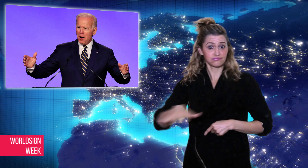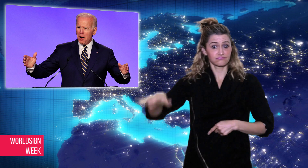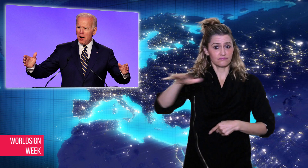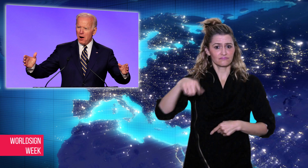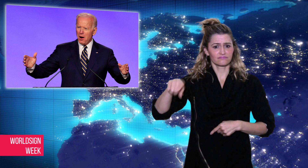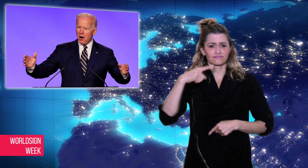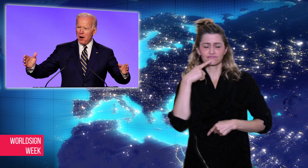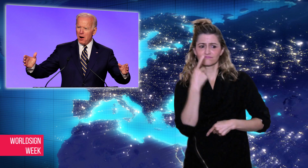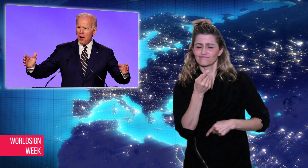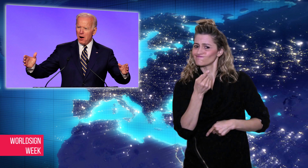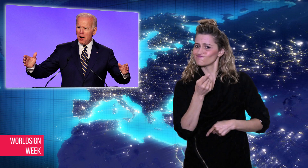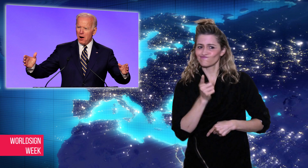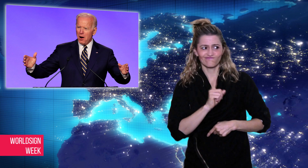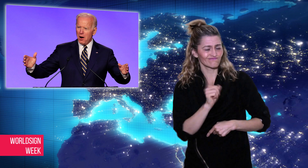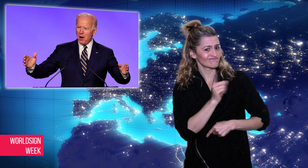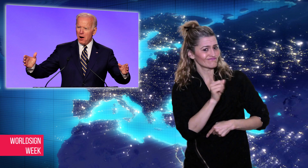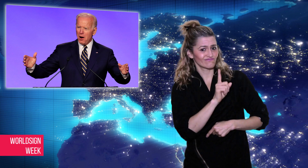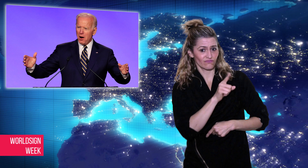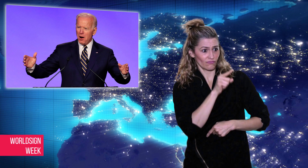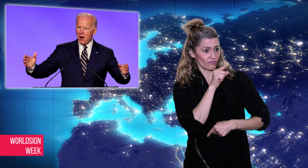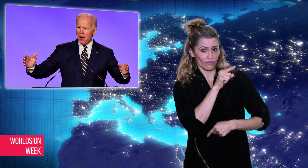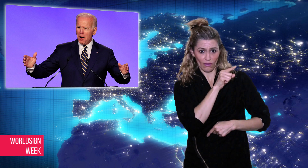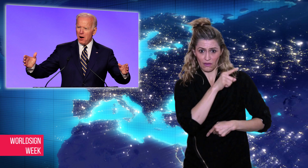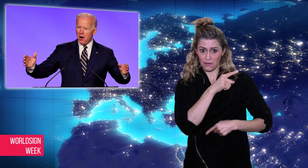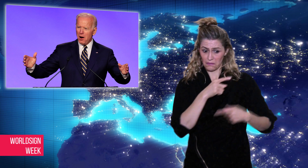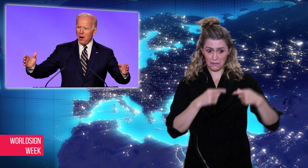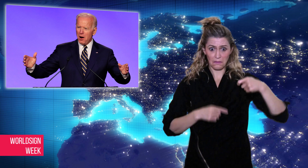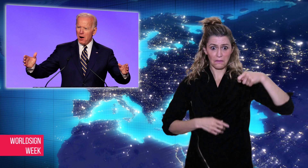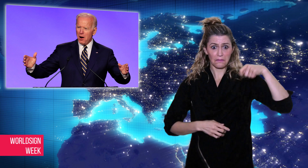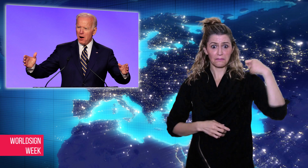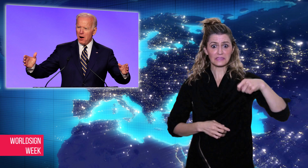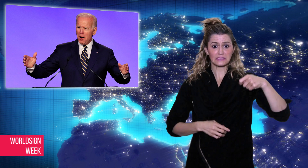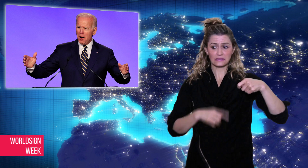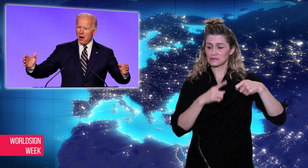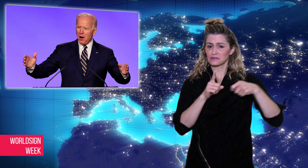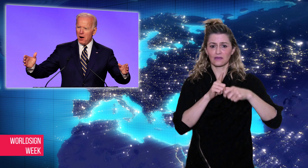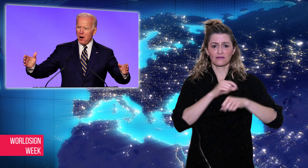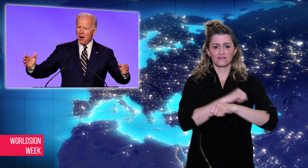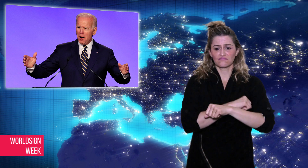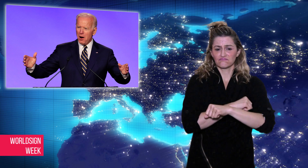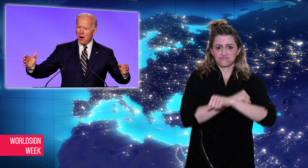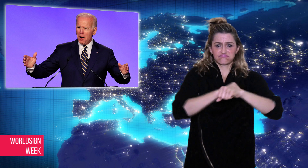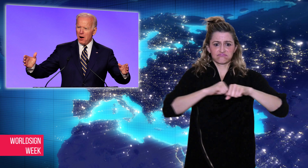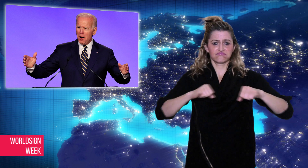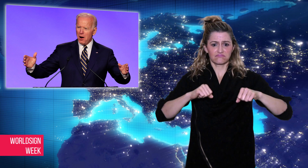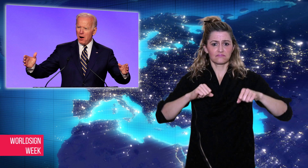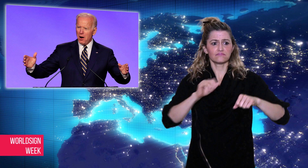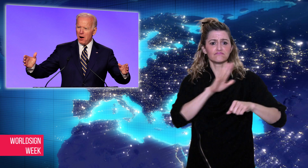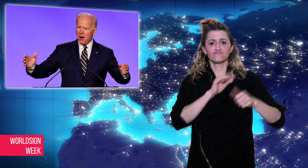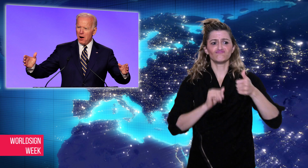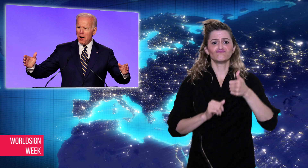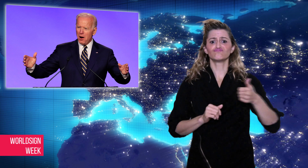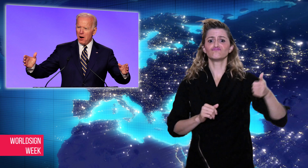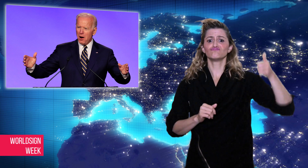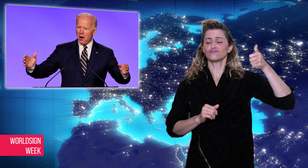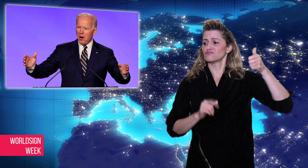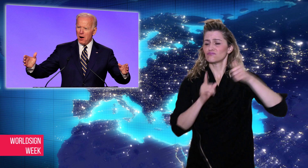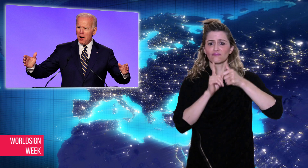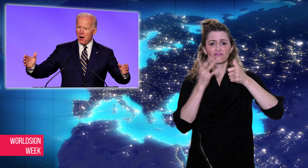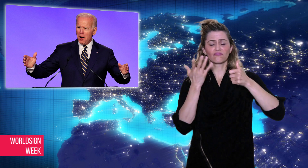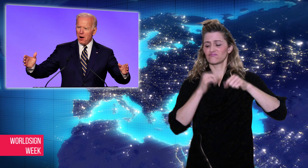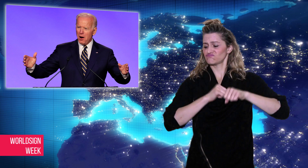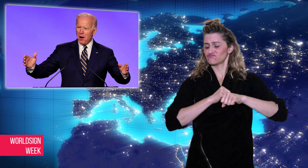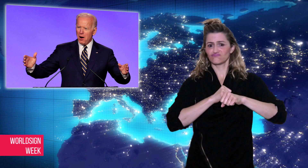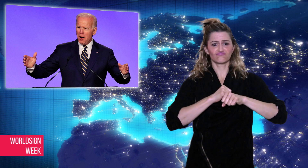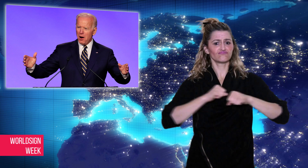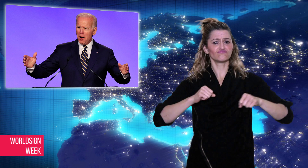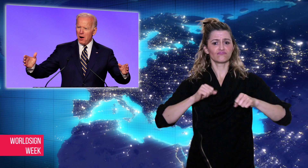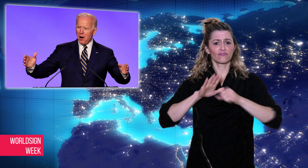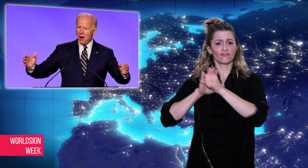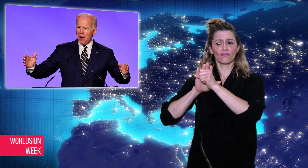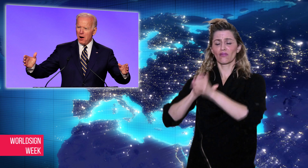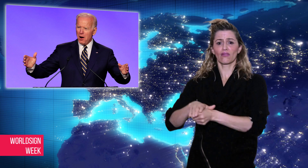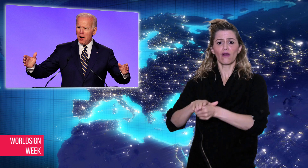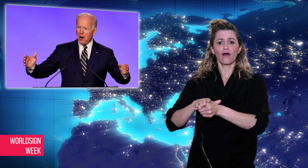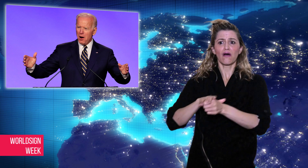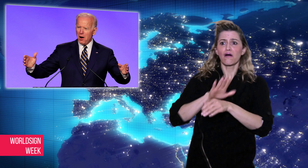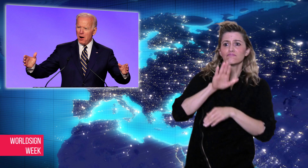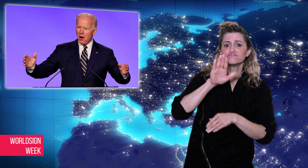Trump’s opponents claim he abused his authority by